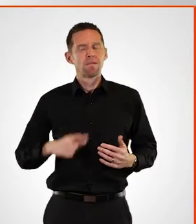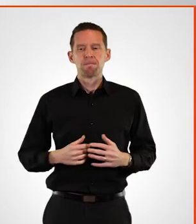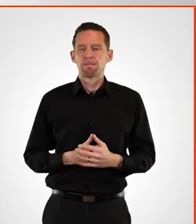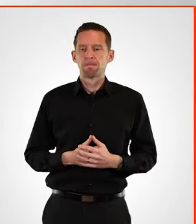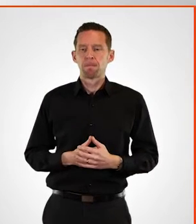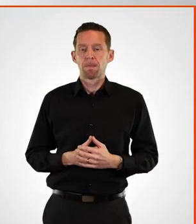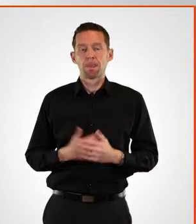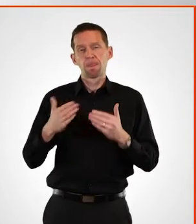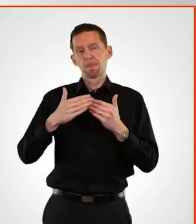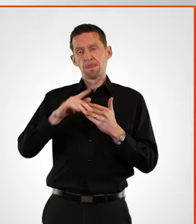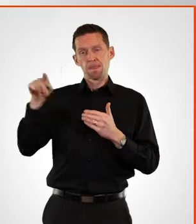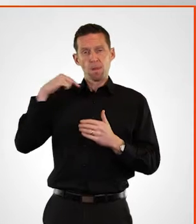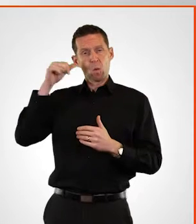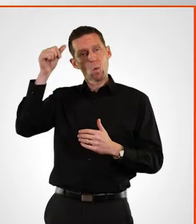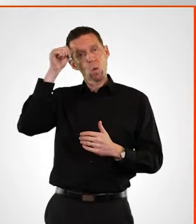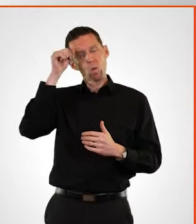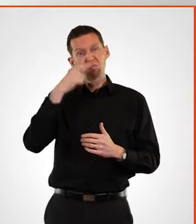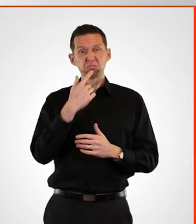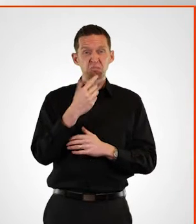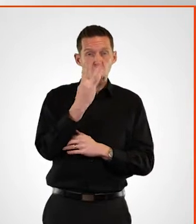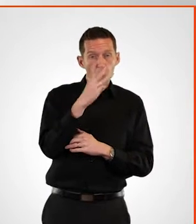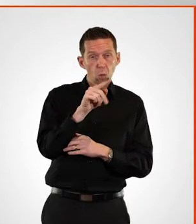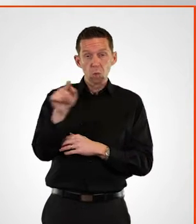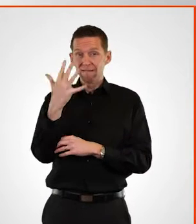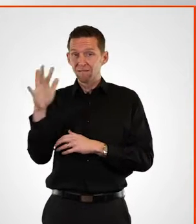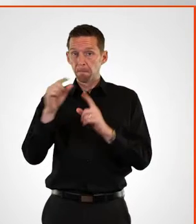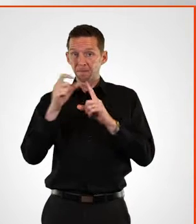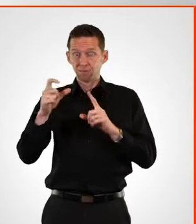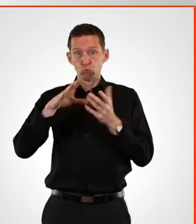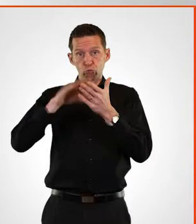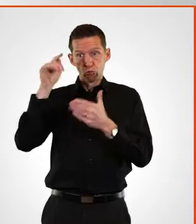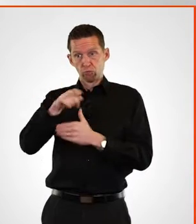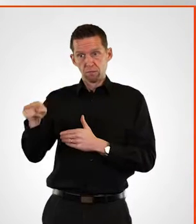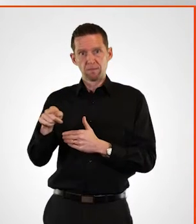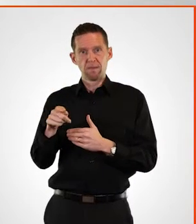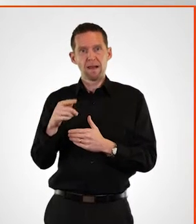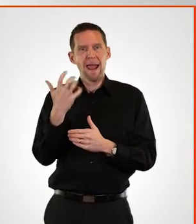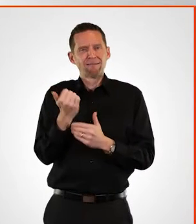because, as we know, 30 to 50% of students